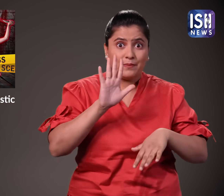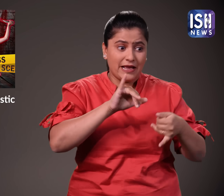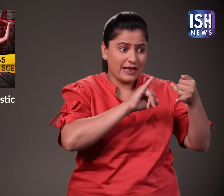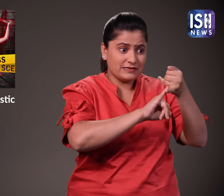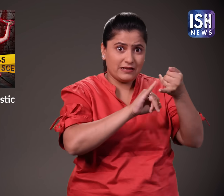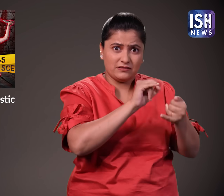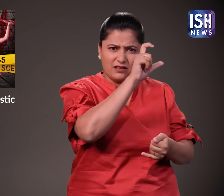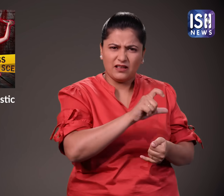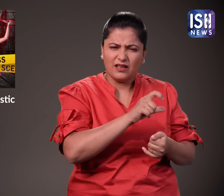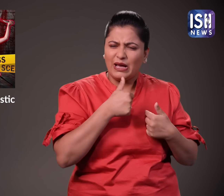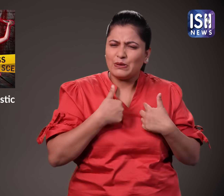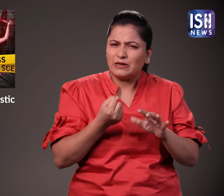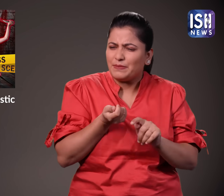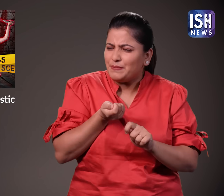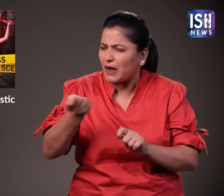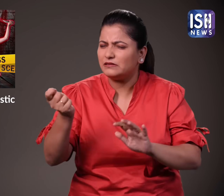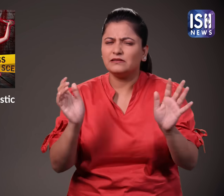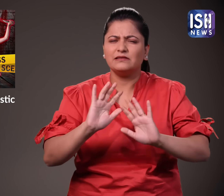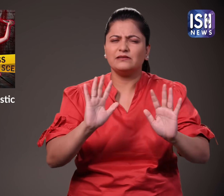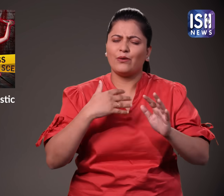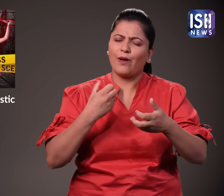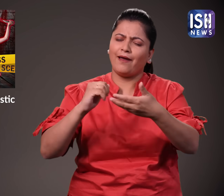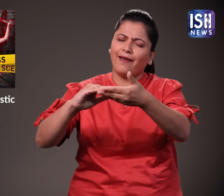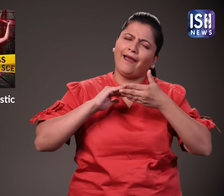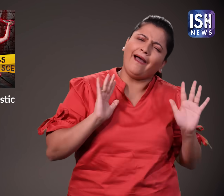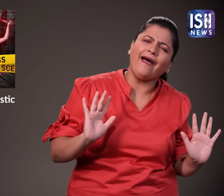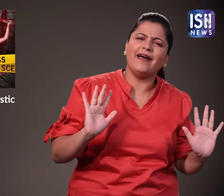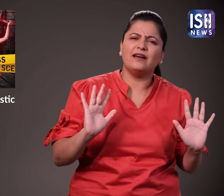Sahil did not want to kill Saurabh; he simply wanted to marry Muskan.